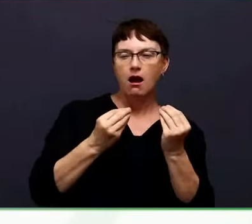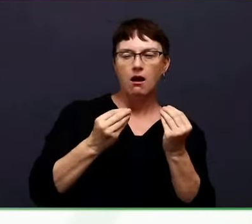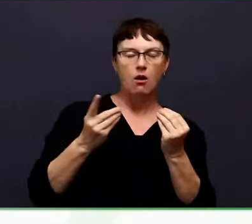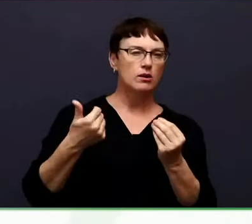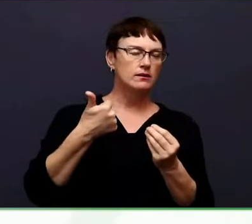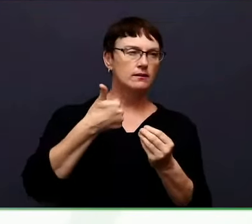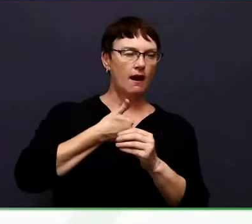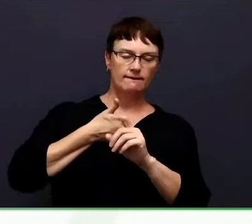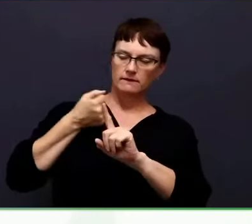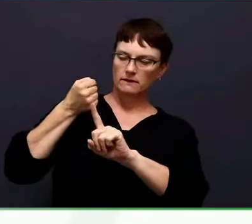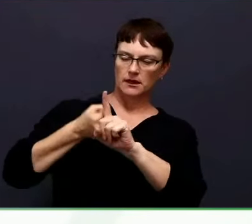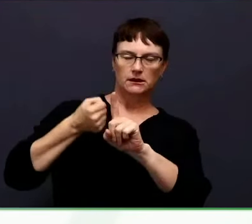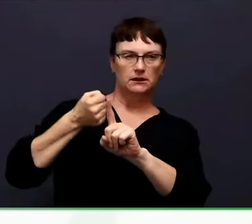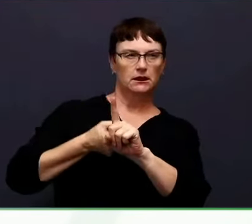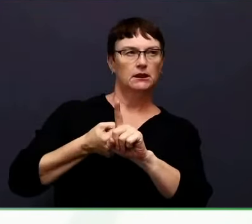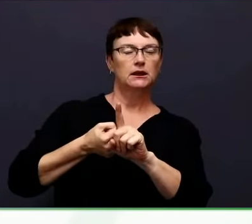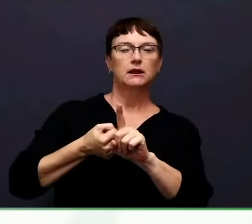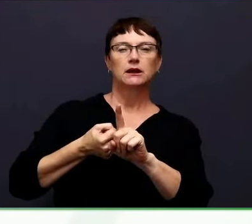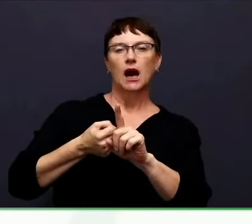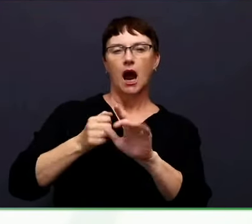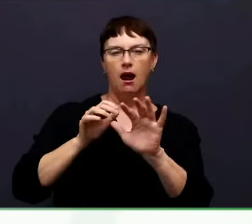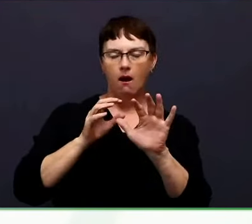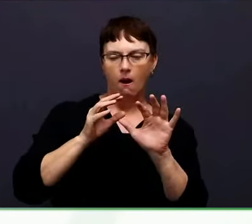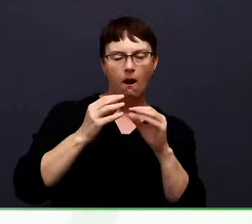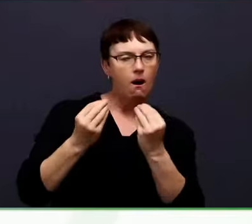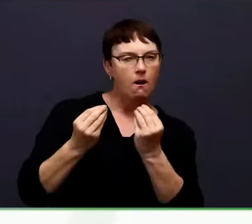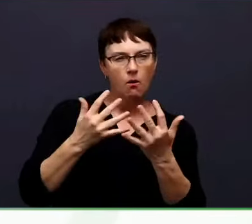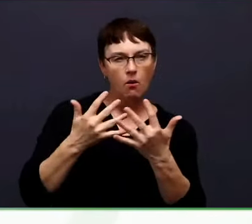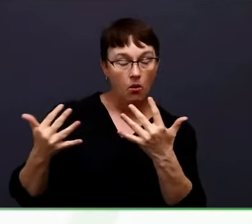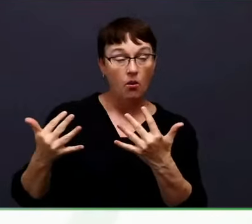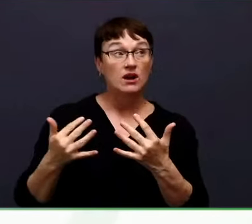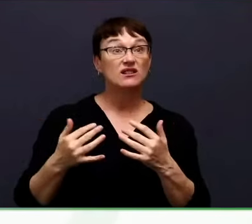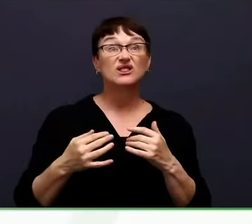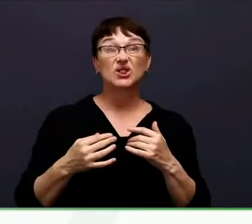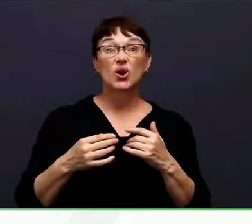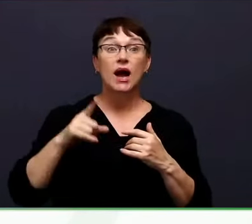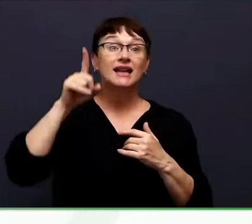international and thanks to this training we easily created a self